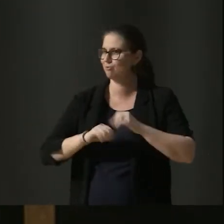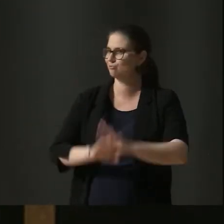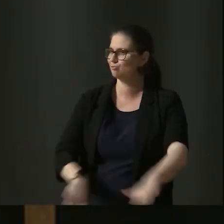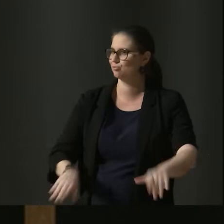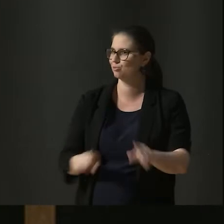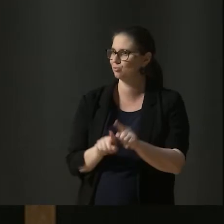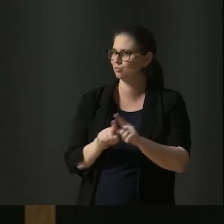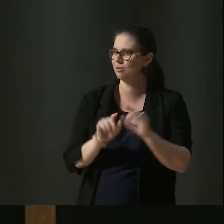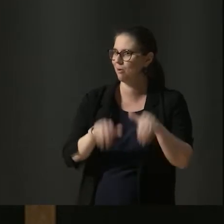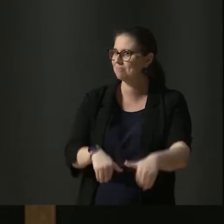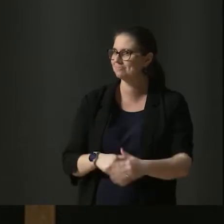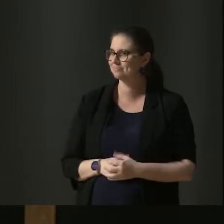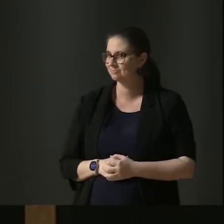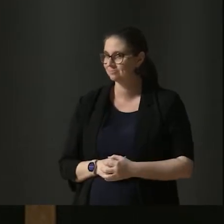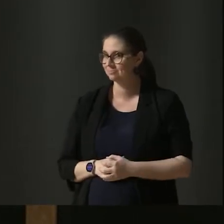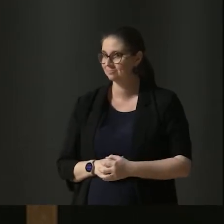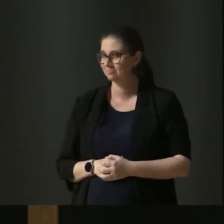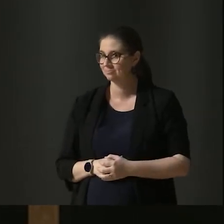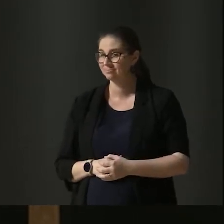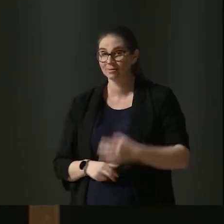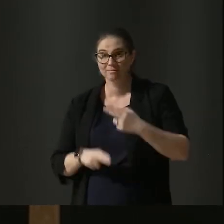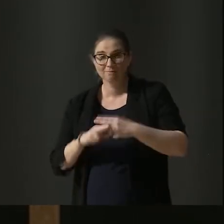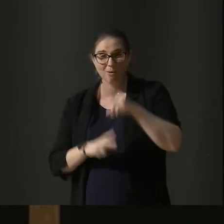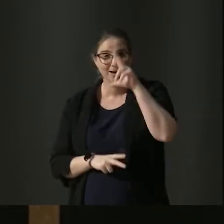For young children to do their best playing and learning.